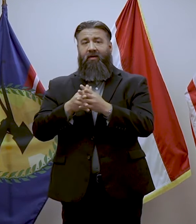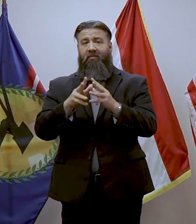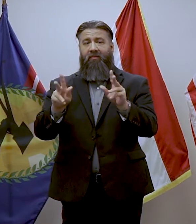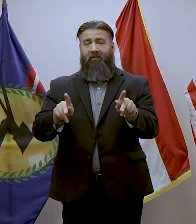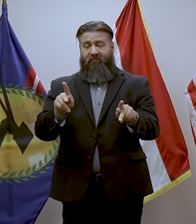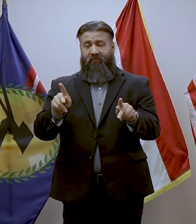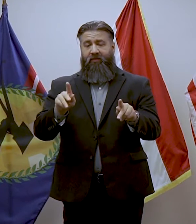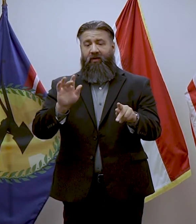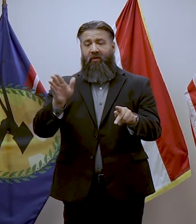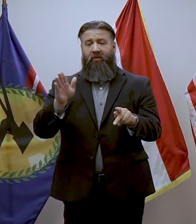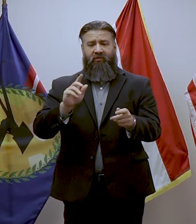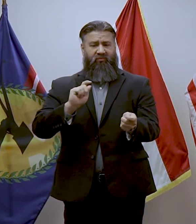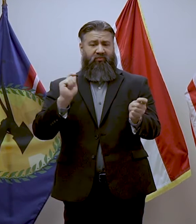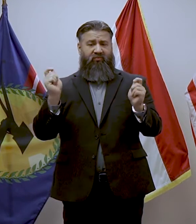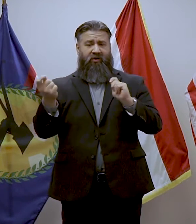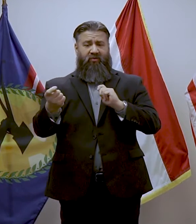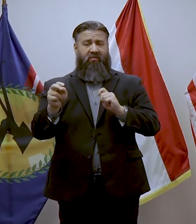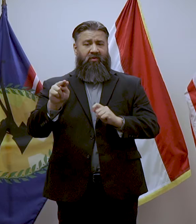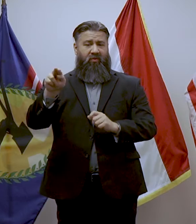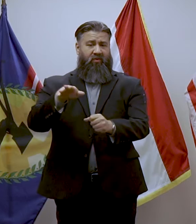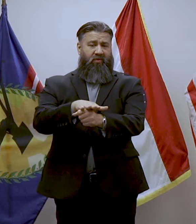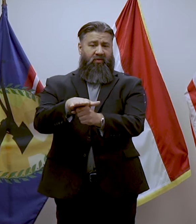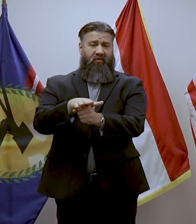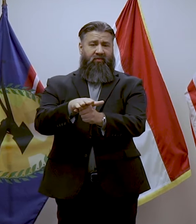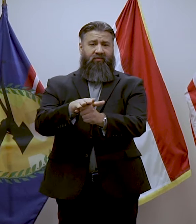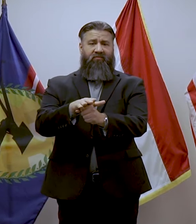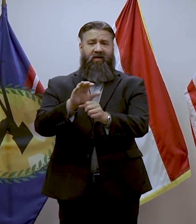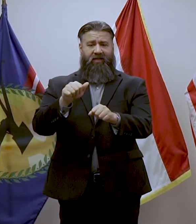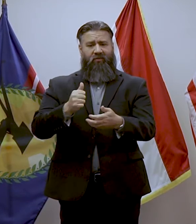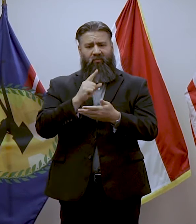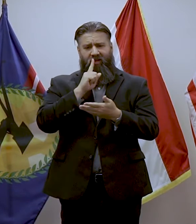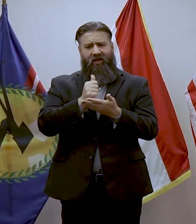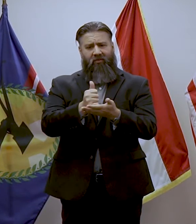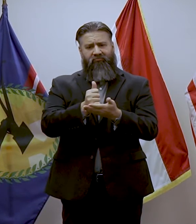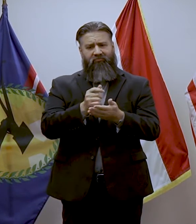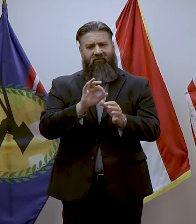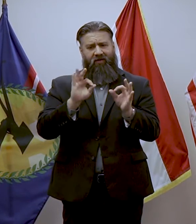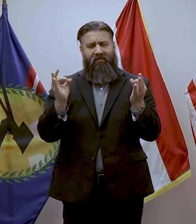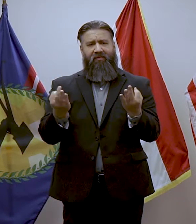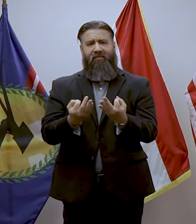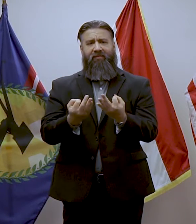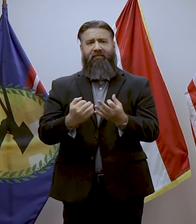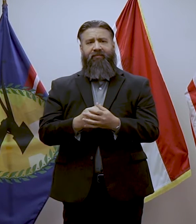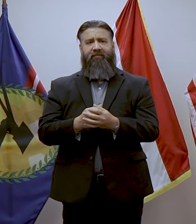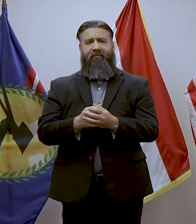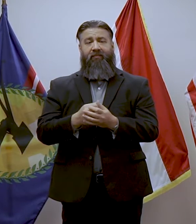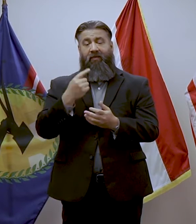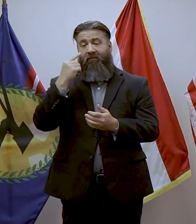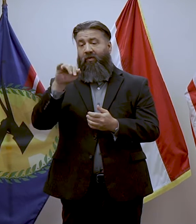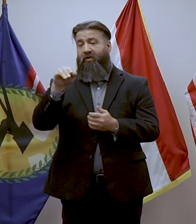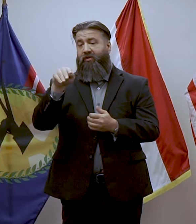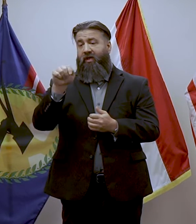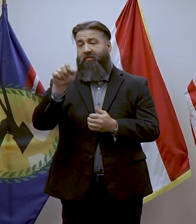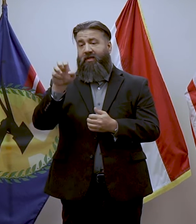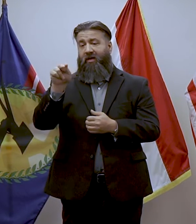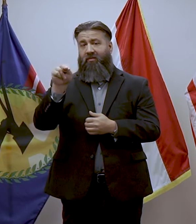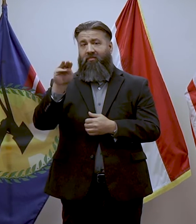but the trajectory of so many of our families. For Jamestown Mall, the county's part would be about $5 million,